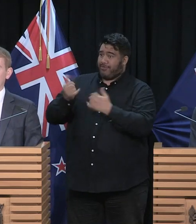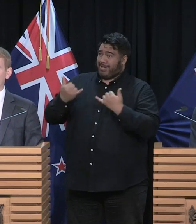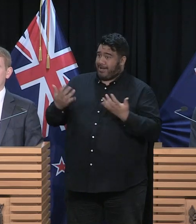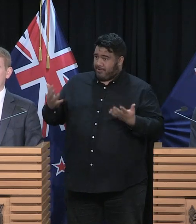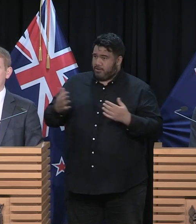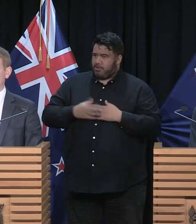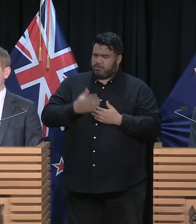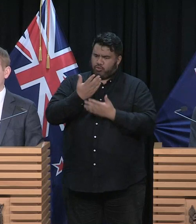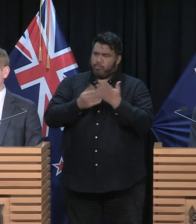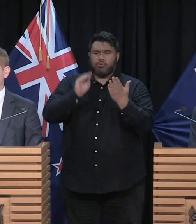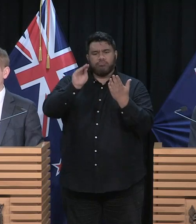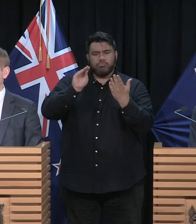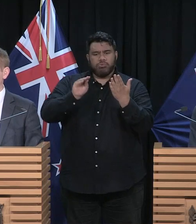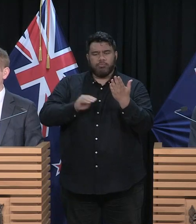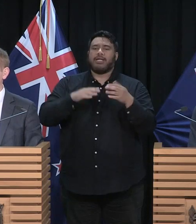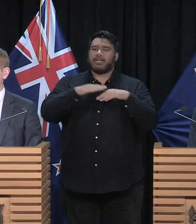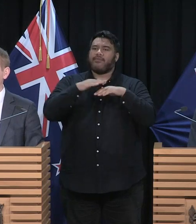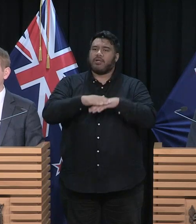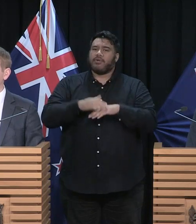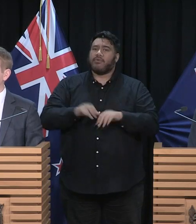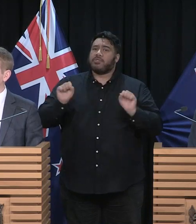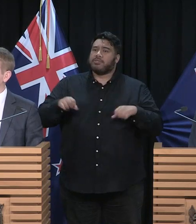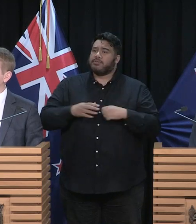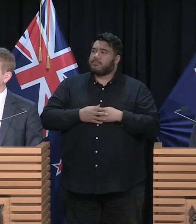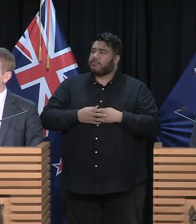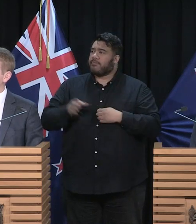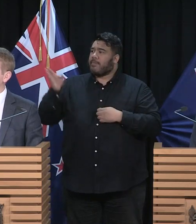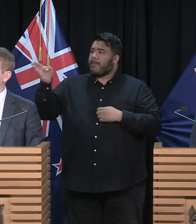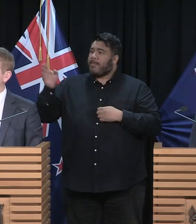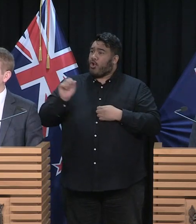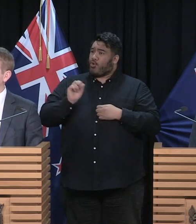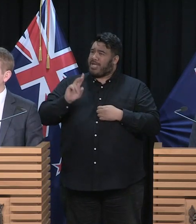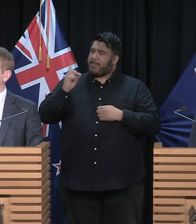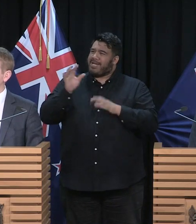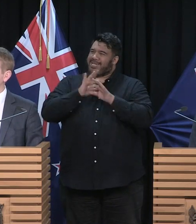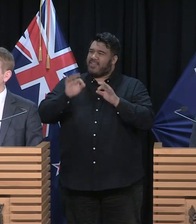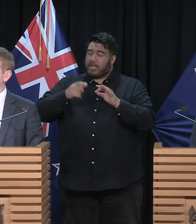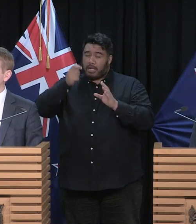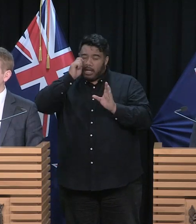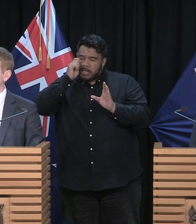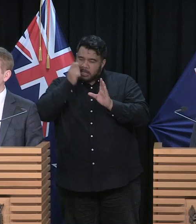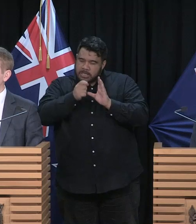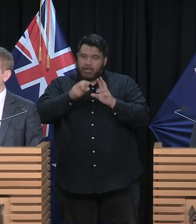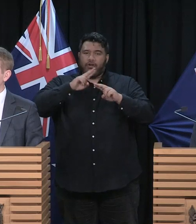Were there improvements to the systems and processes that were in place that needed to be made? I think the report has certainly fulfilled those